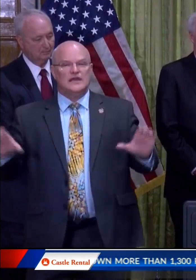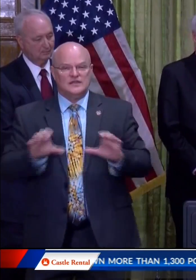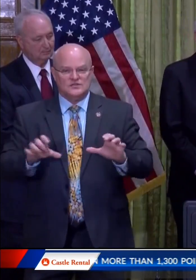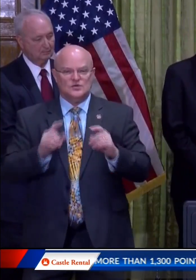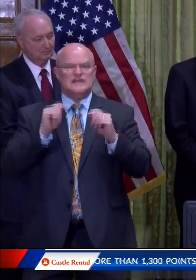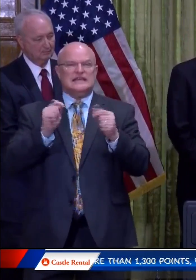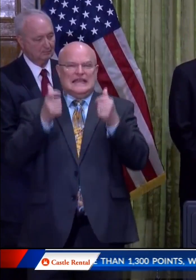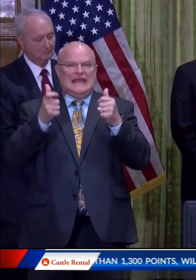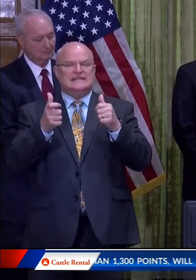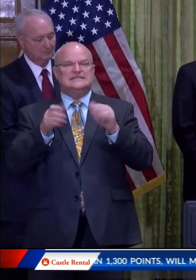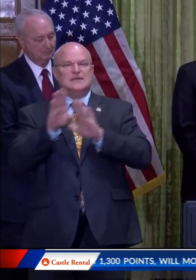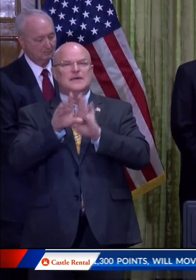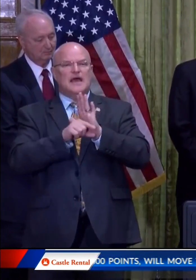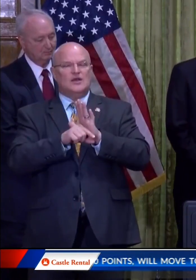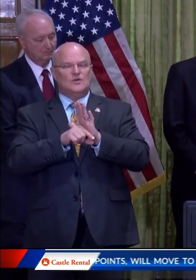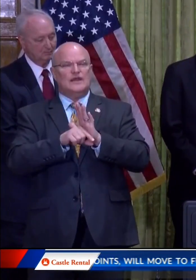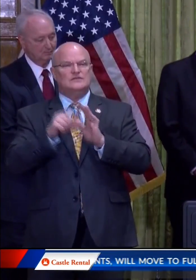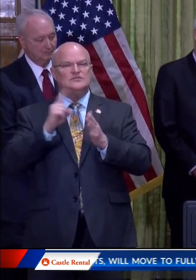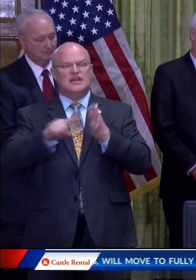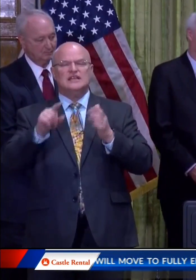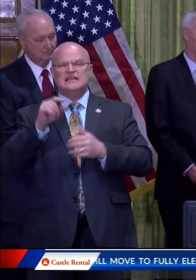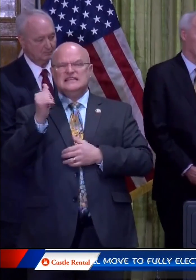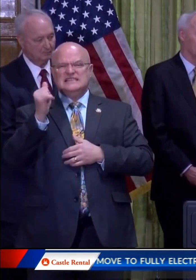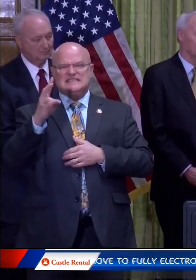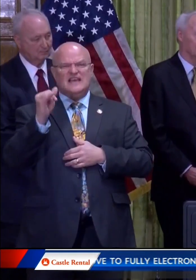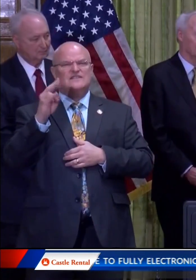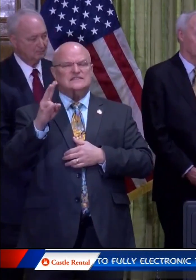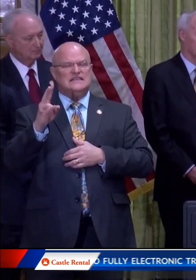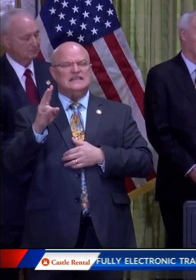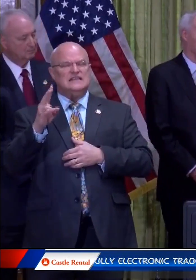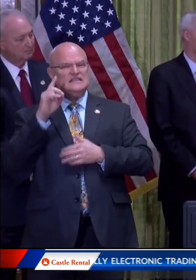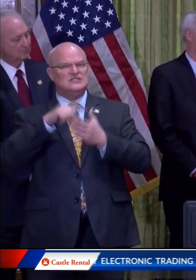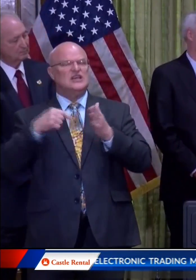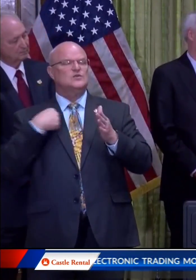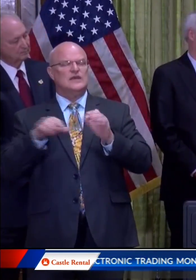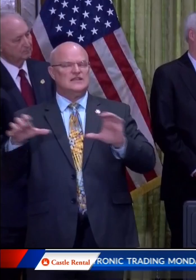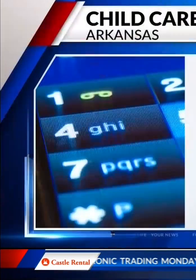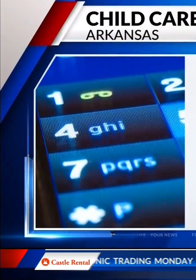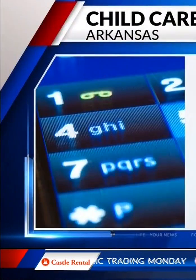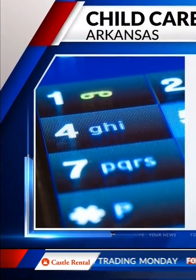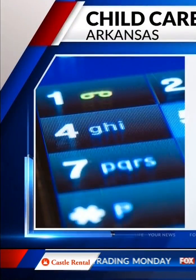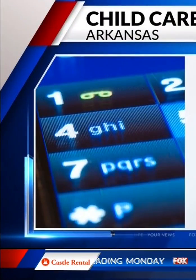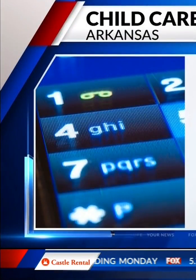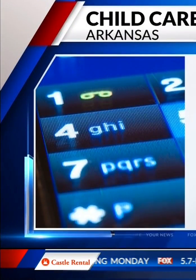WHERE WE HAVE LIVE SCANS AND MILLS, OWNER, KIRSTY'S PLACE